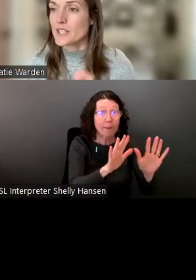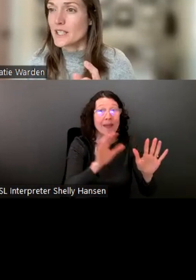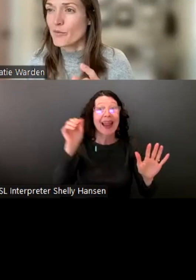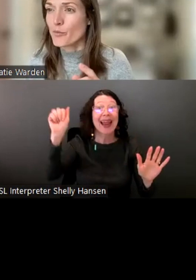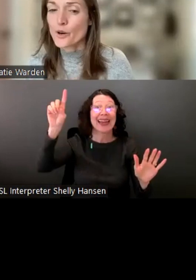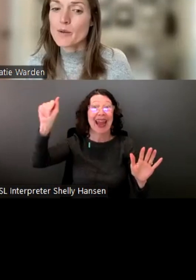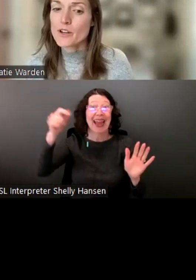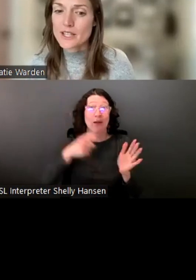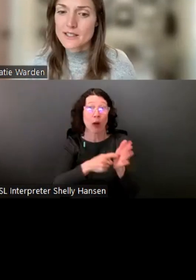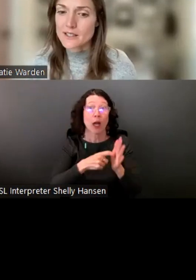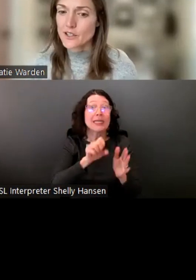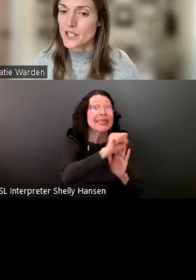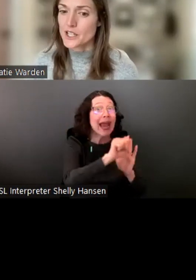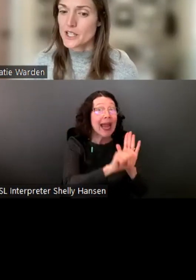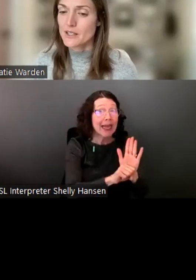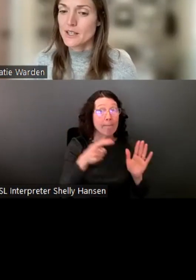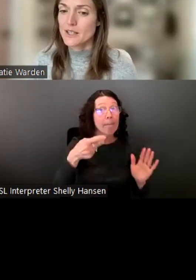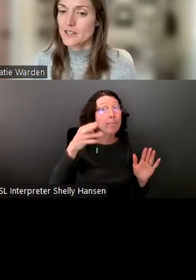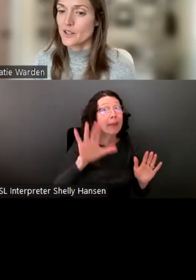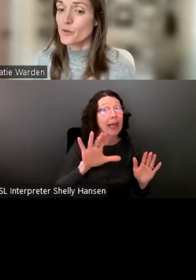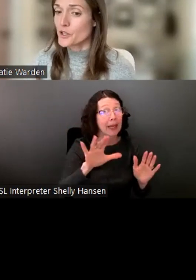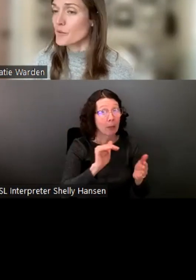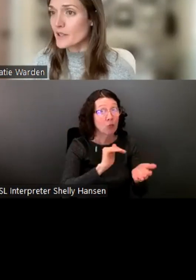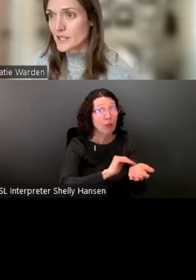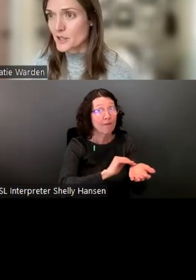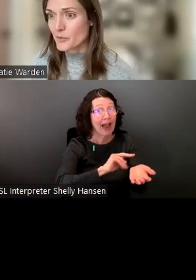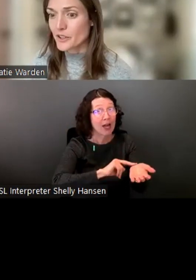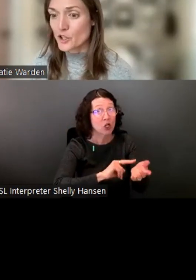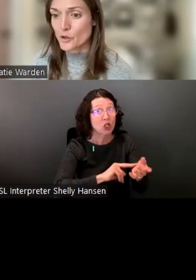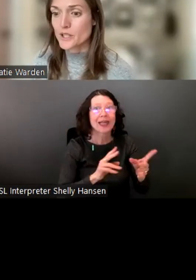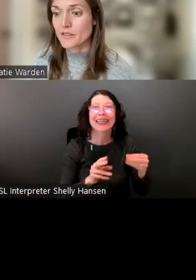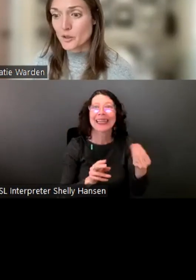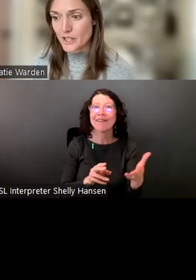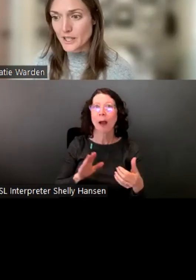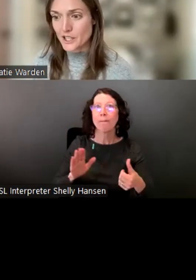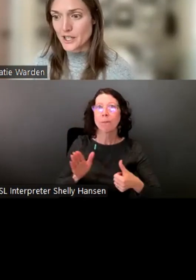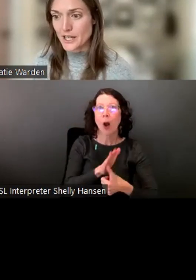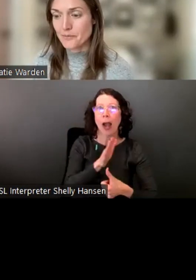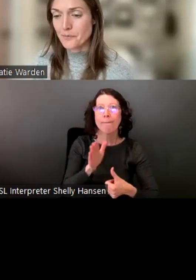to give primary consideration to the person with a disability's choice of communication aid.